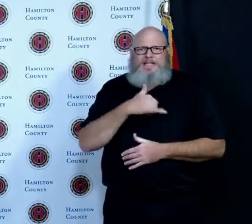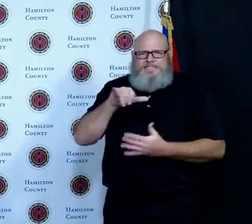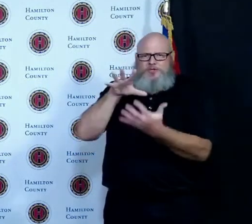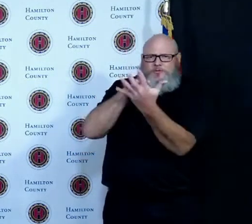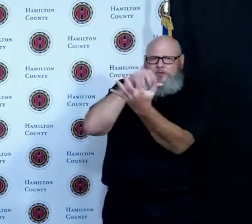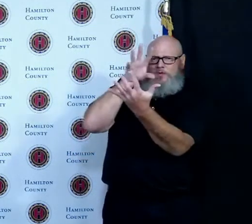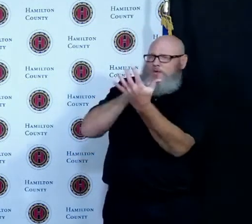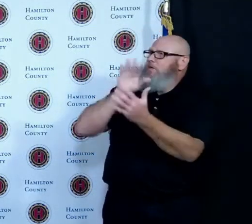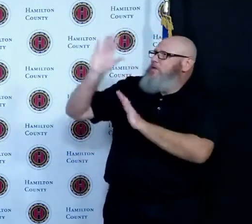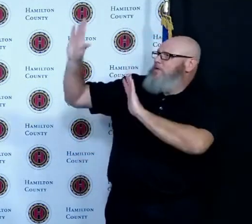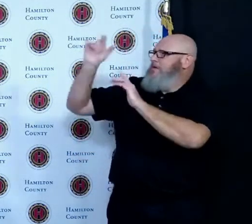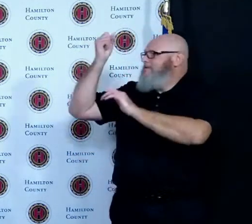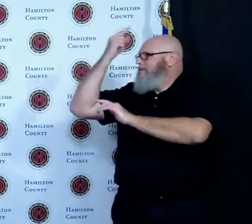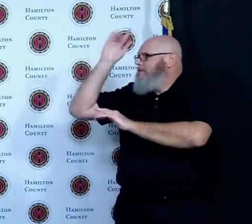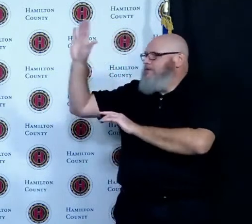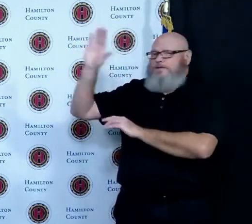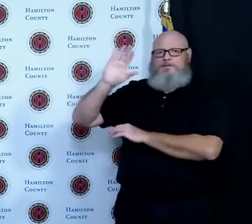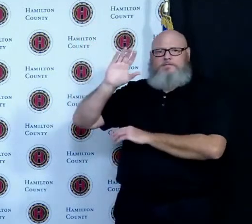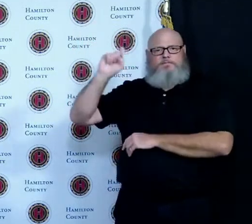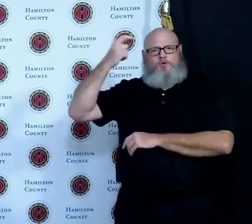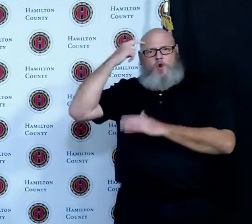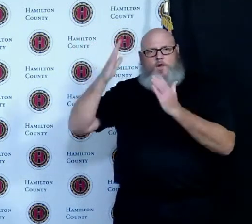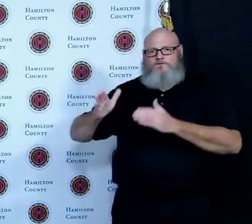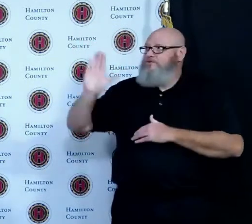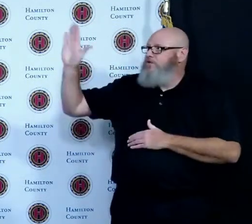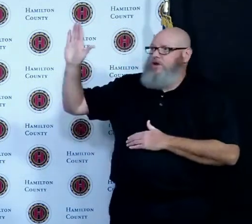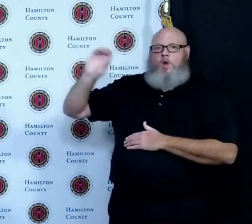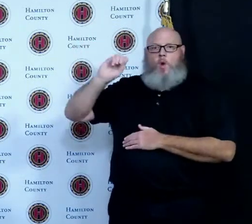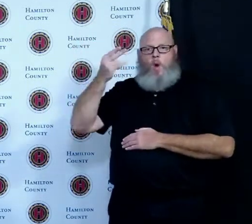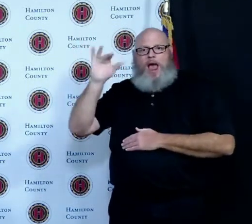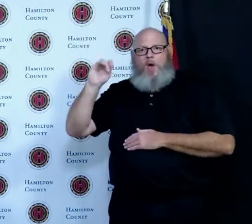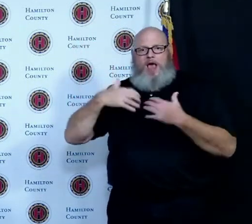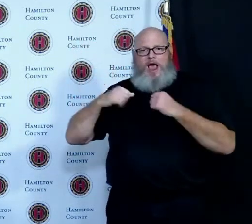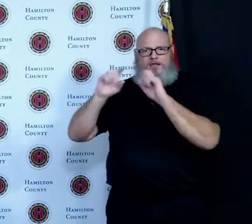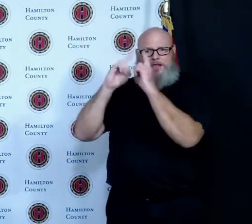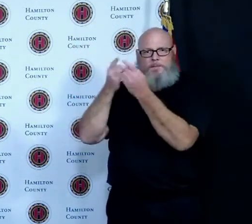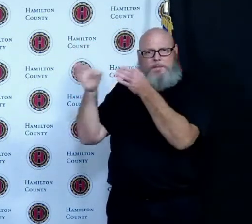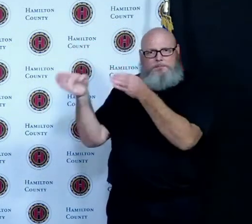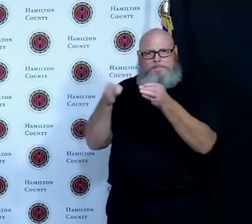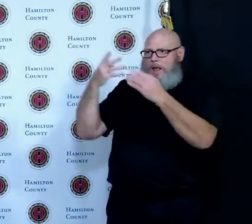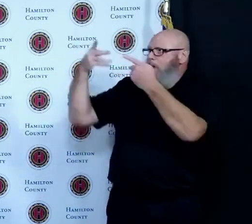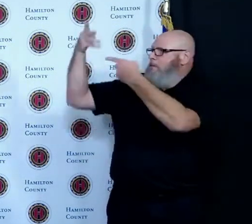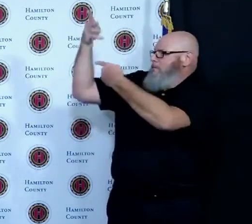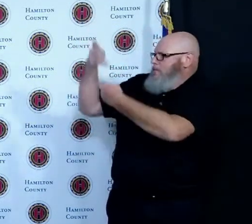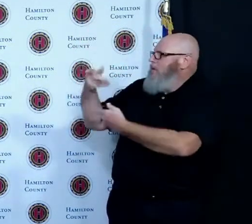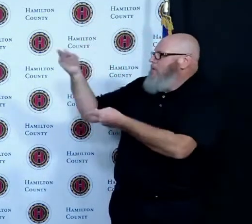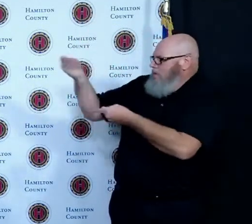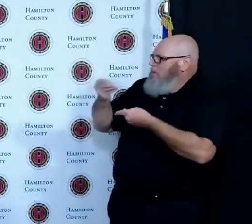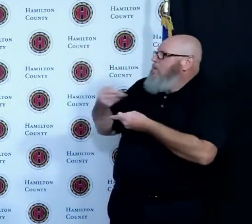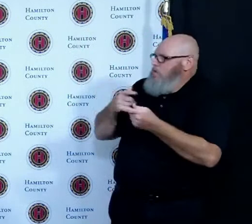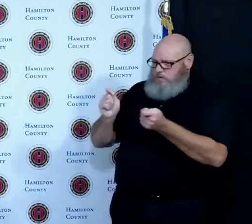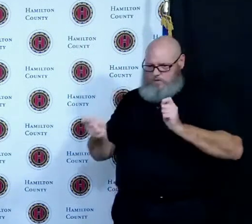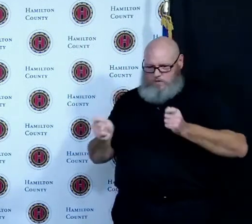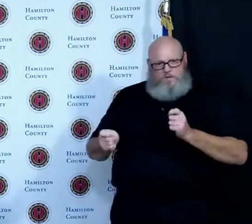a role as we get to phase 1B in the coming weeks so in closing I do just want to say that we as